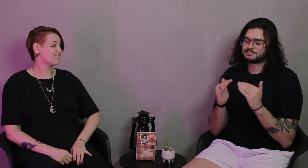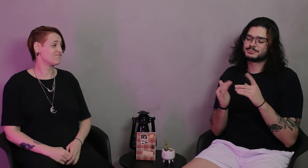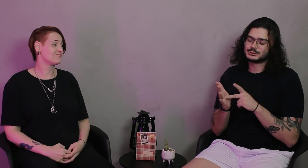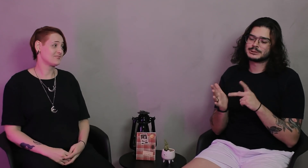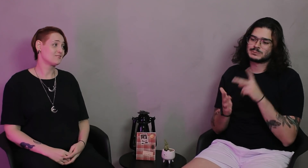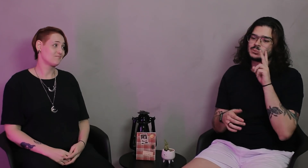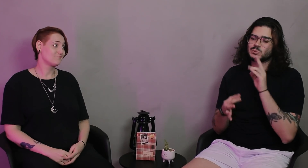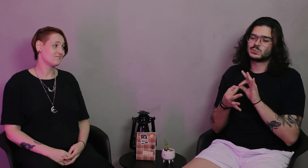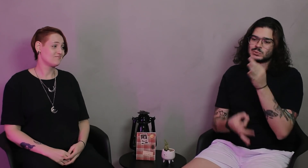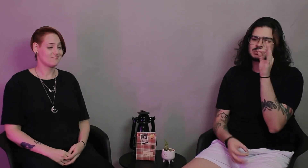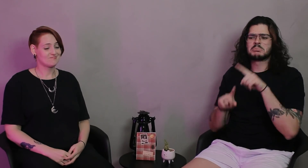It's true!